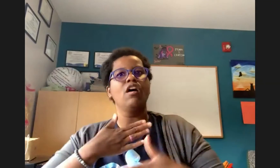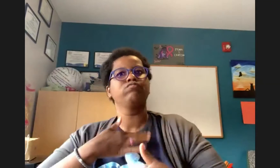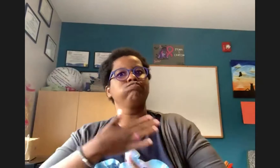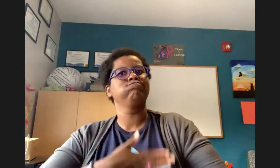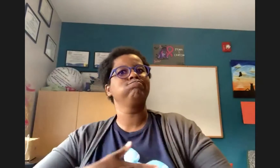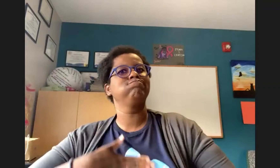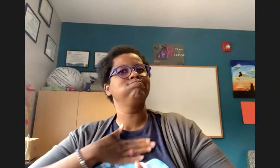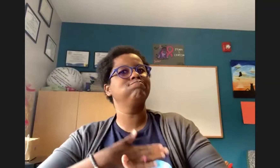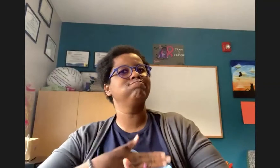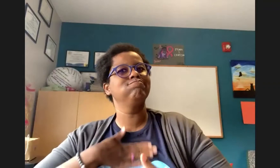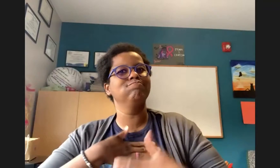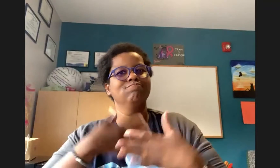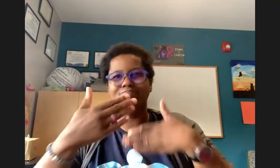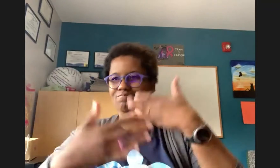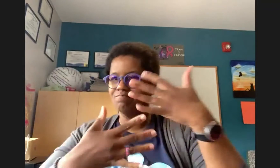I really did enjoy that.